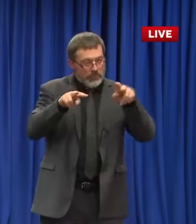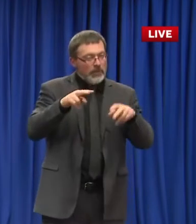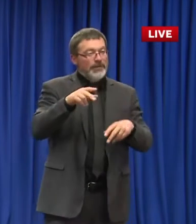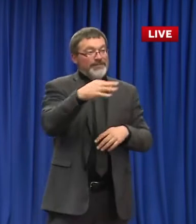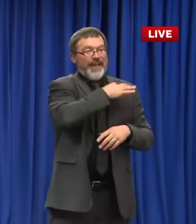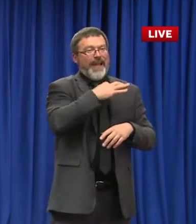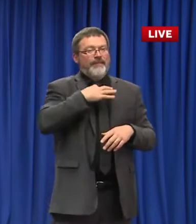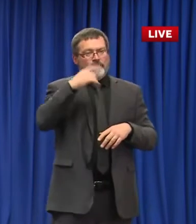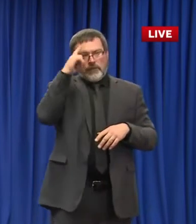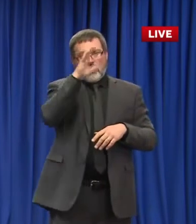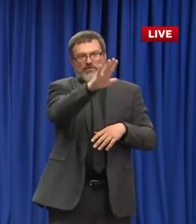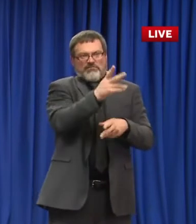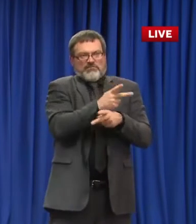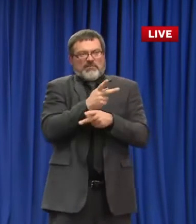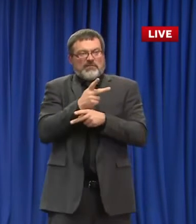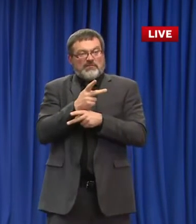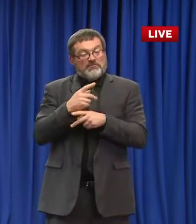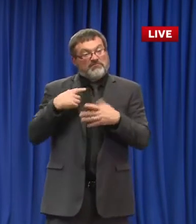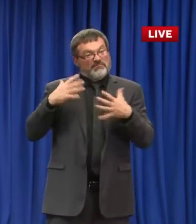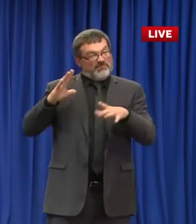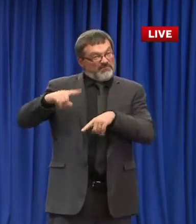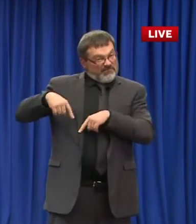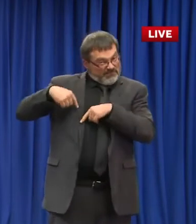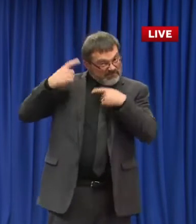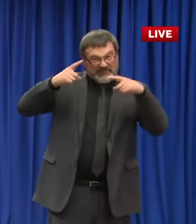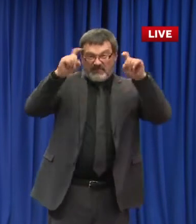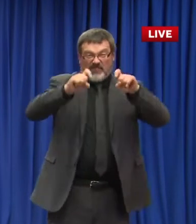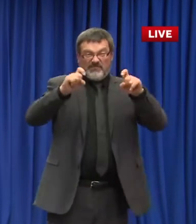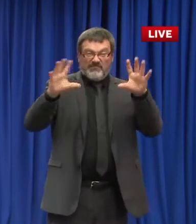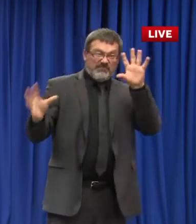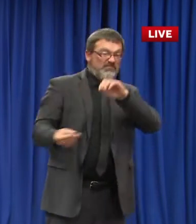FOR LONG-TERM CARE STAFF TESTED SINCE THE BEGINNING OF COVID-19.